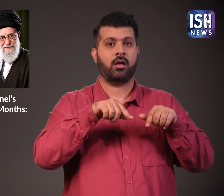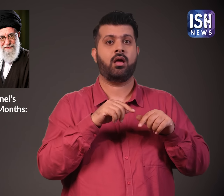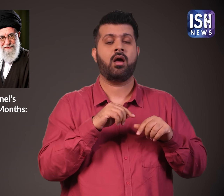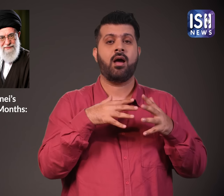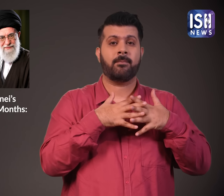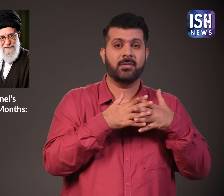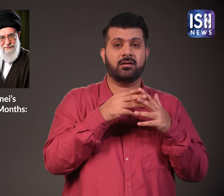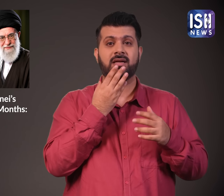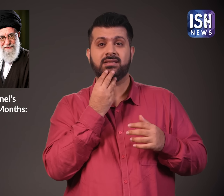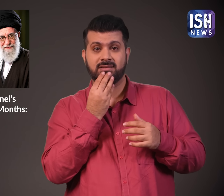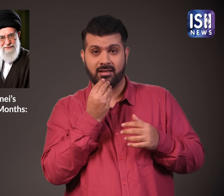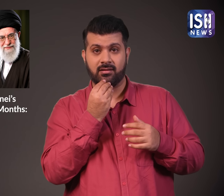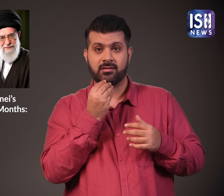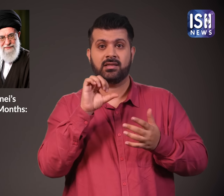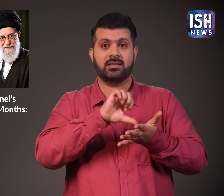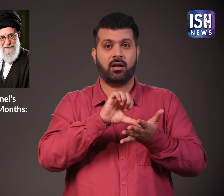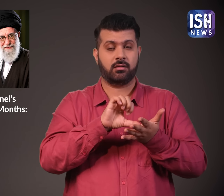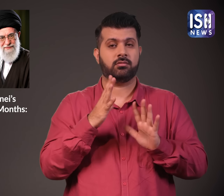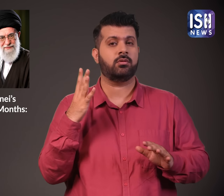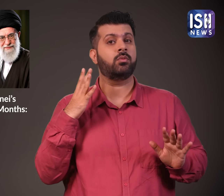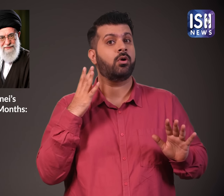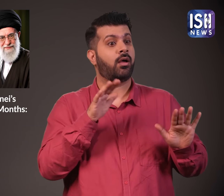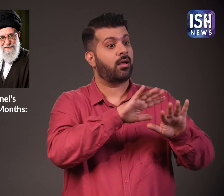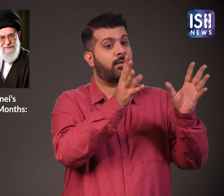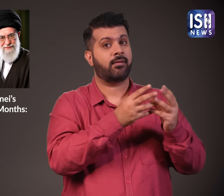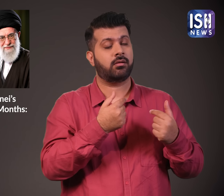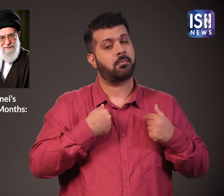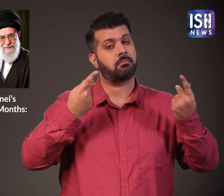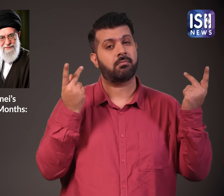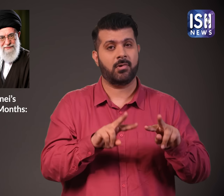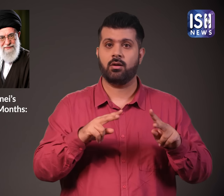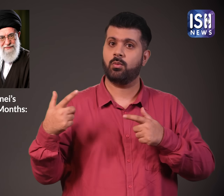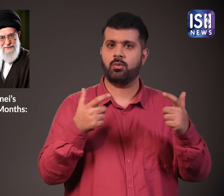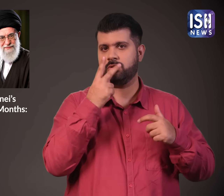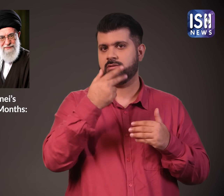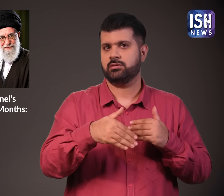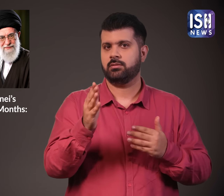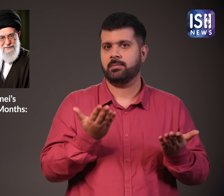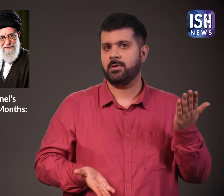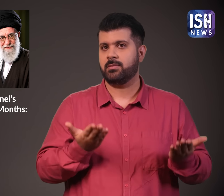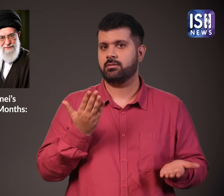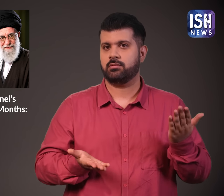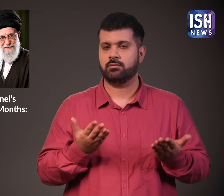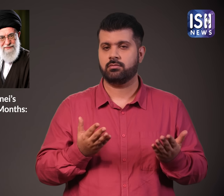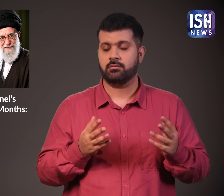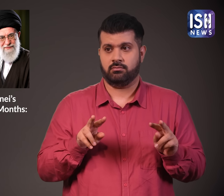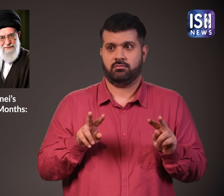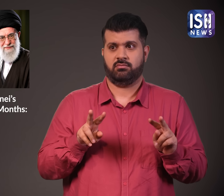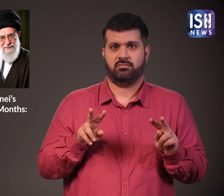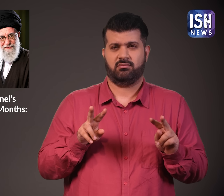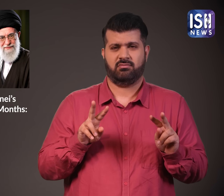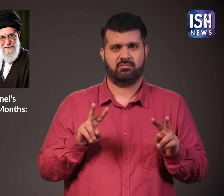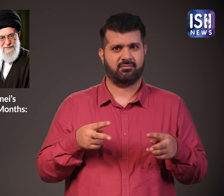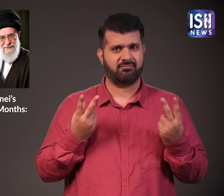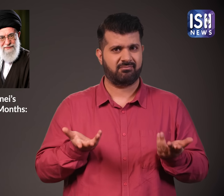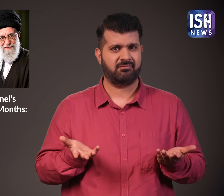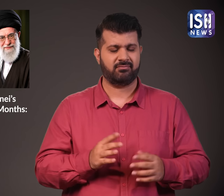Once the ceremony is over, the conflict between the U.S., Israel, and Iran could resume. Highly unusual!